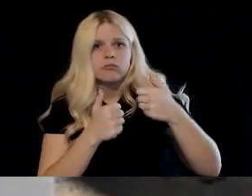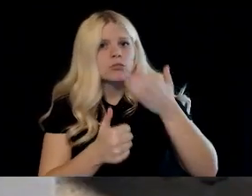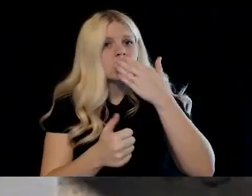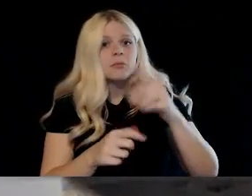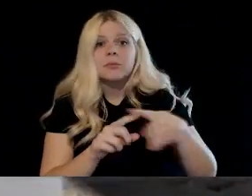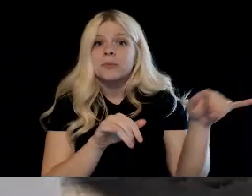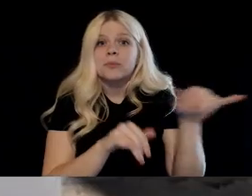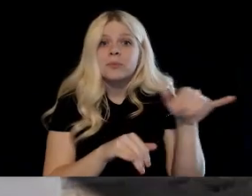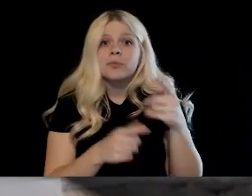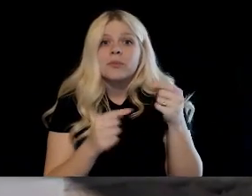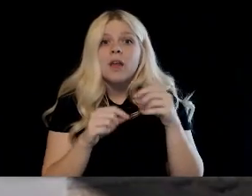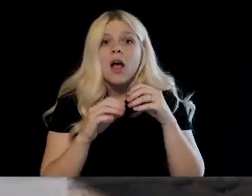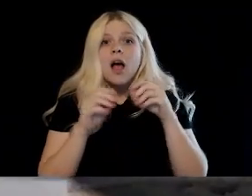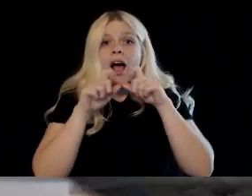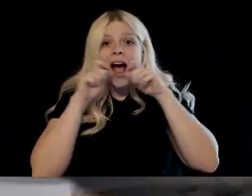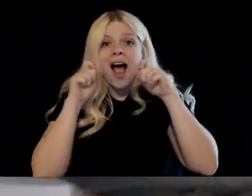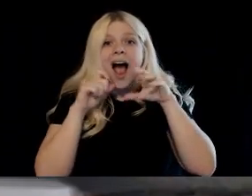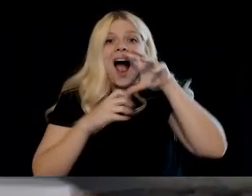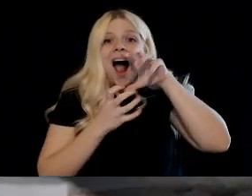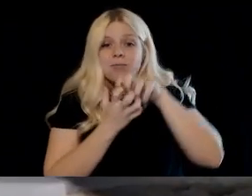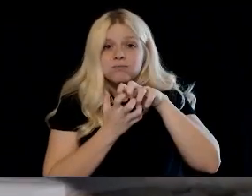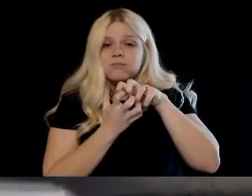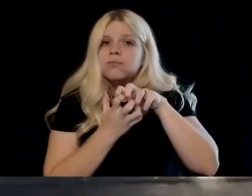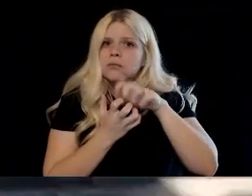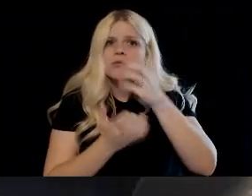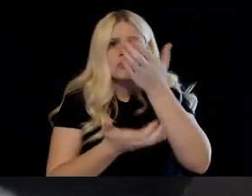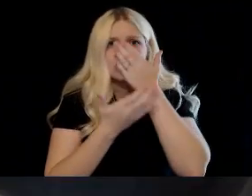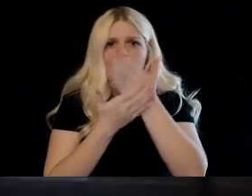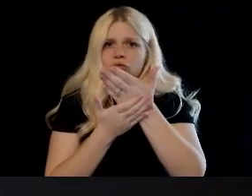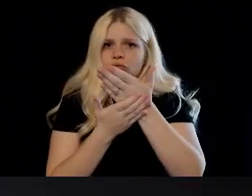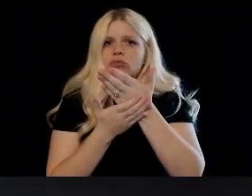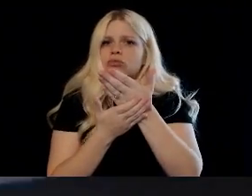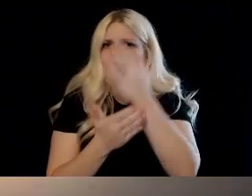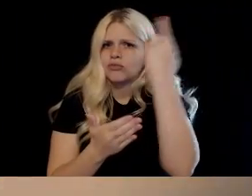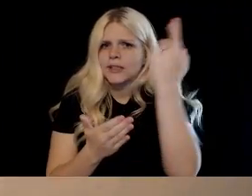mouth actually does have some medical purposes, if we need to- so the seals, we